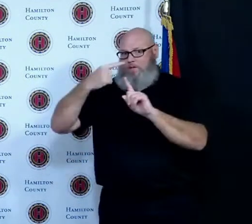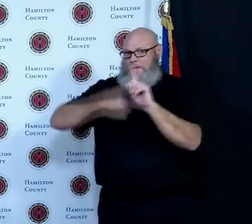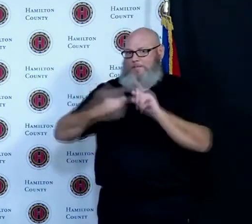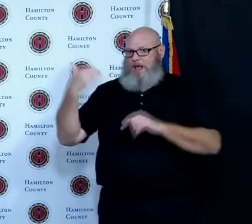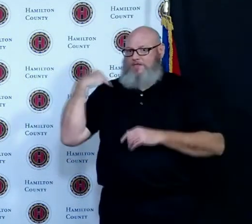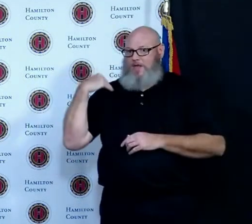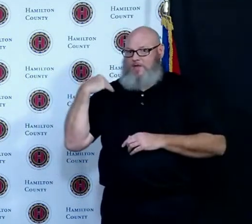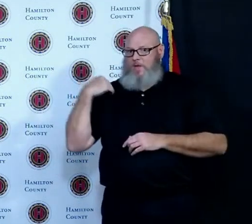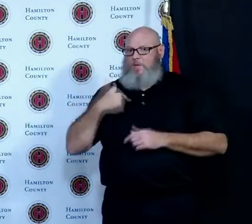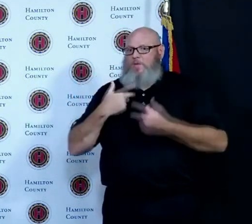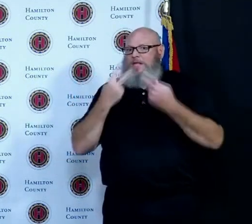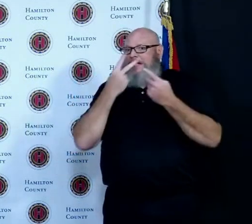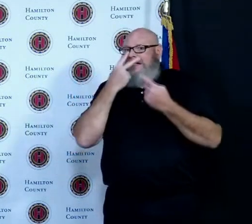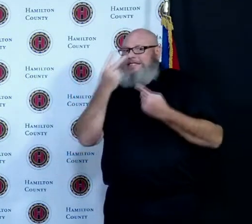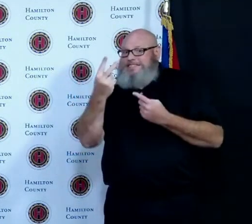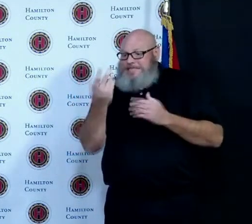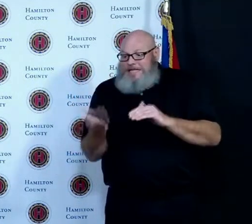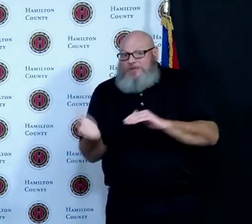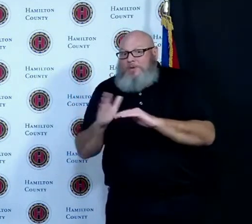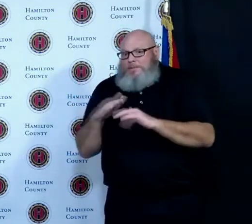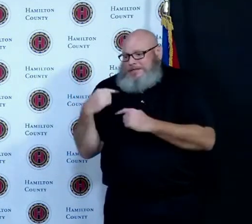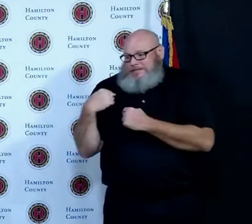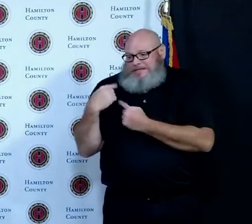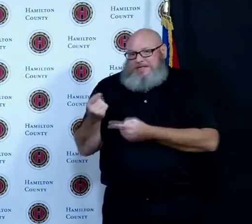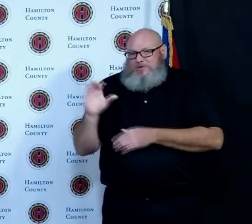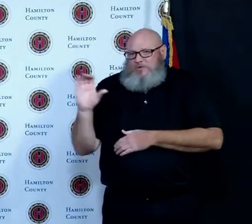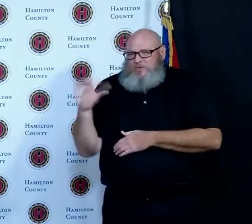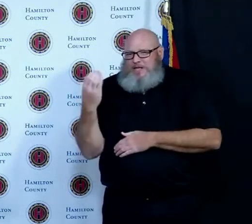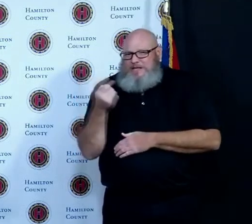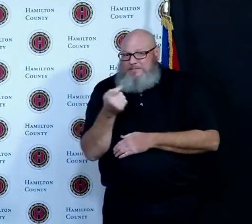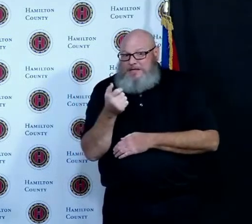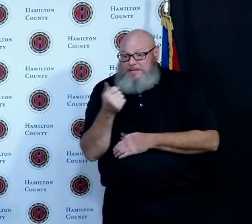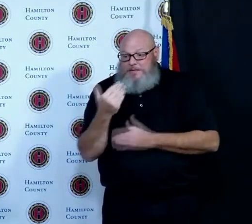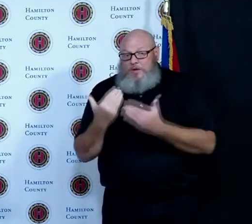see increases attributed to new year's so over the next seven days we'll be watching